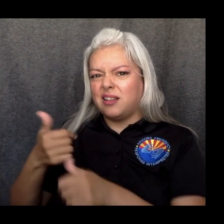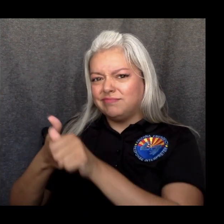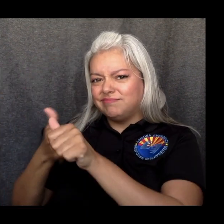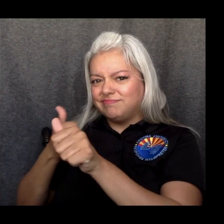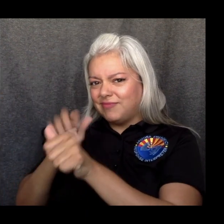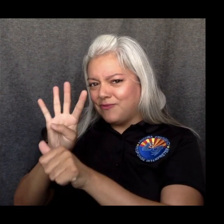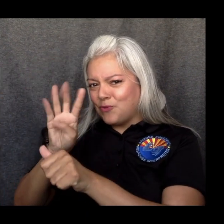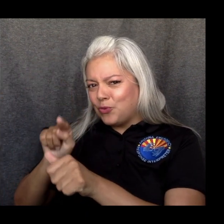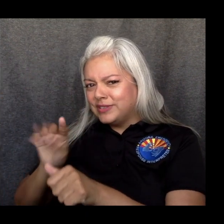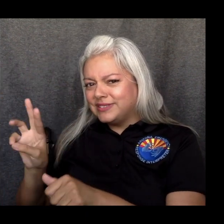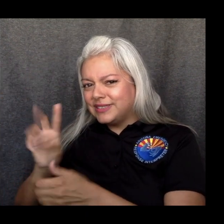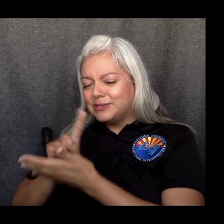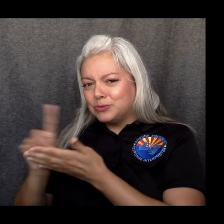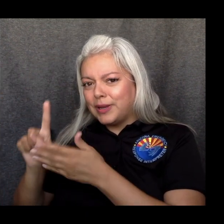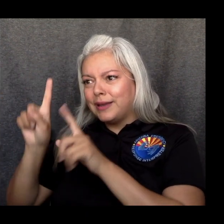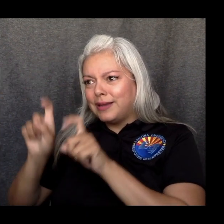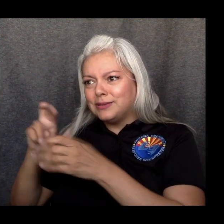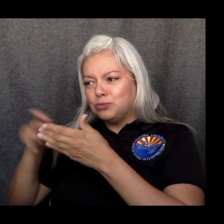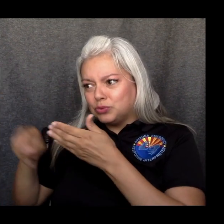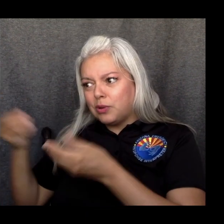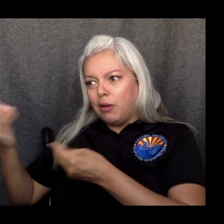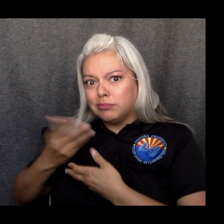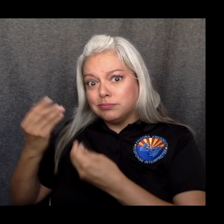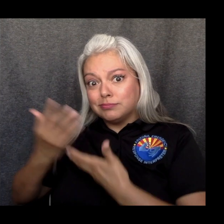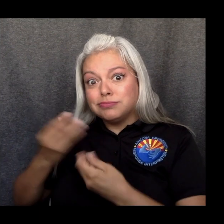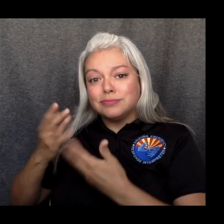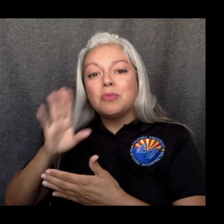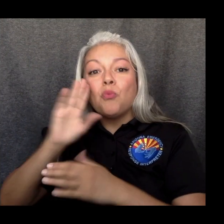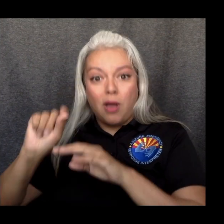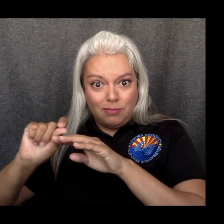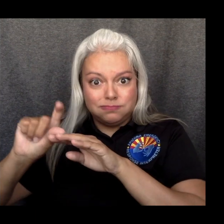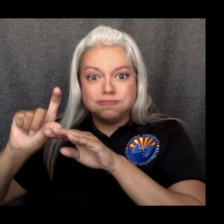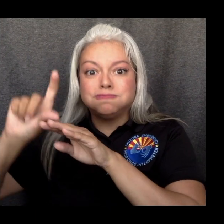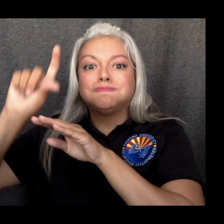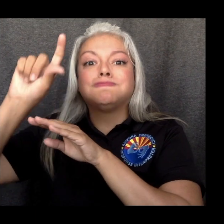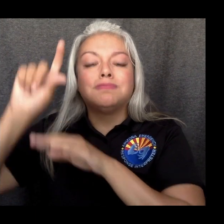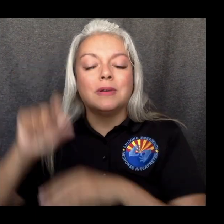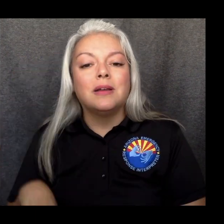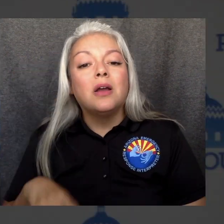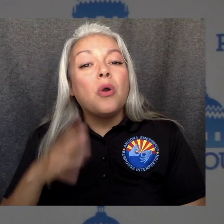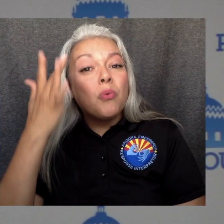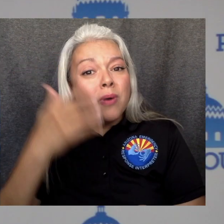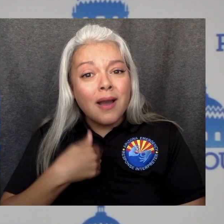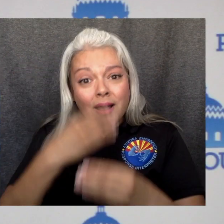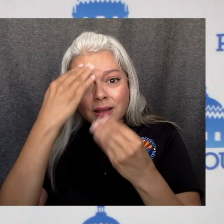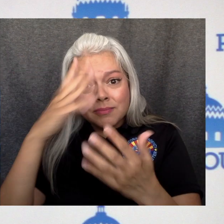that these numbers will increase. The reason why I’m sharing the death data with you is to remind you of the potential